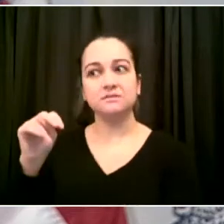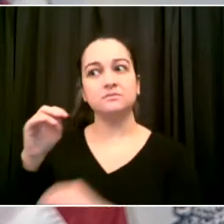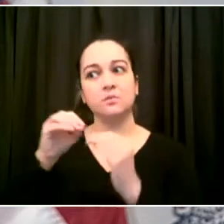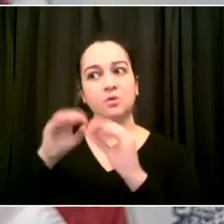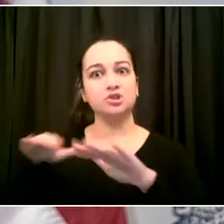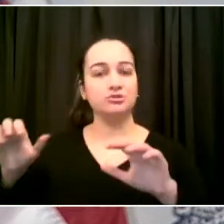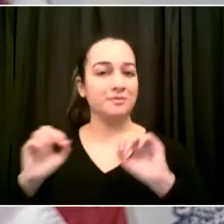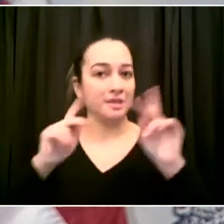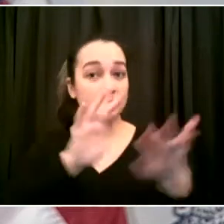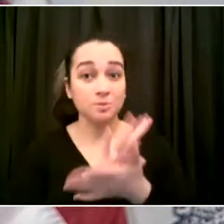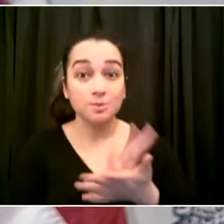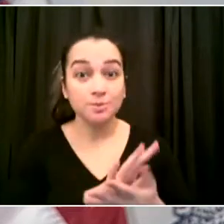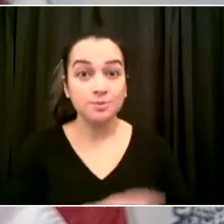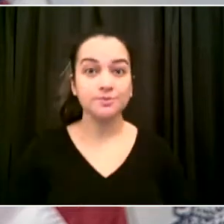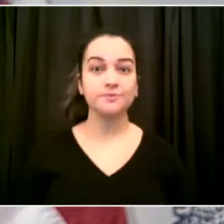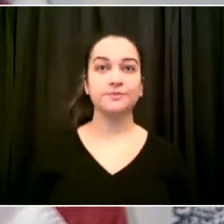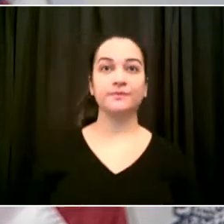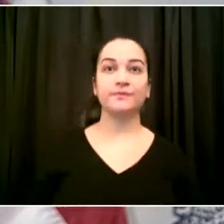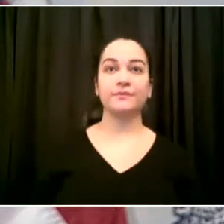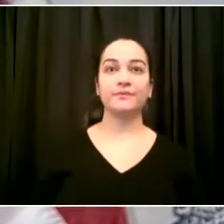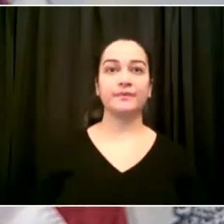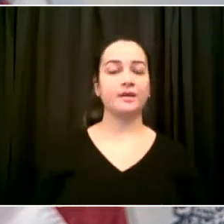OPT IN AND BRING MMREO KIDS S ACBK